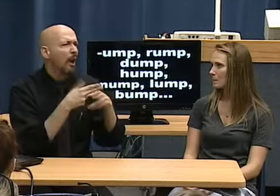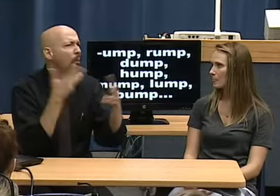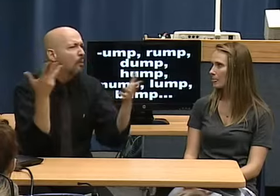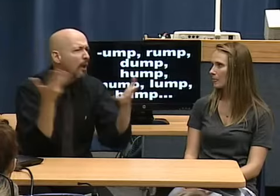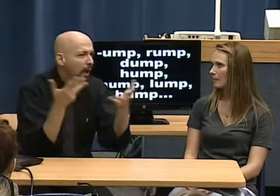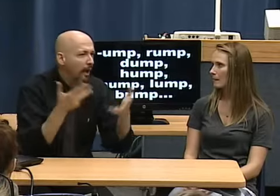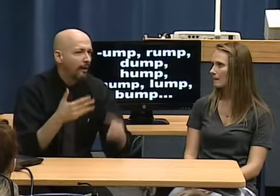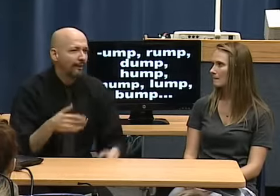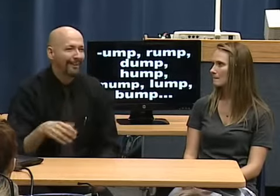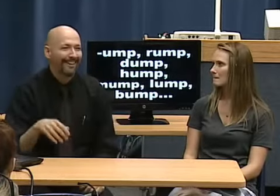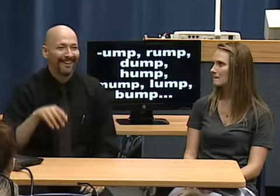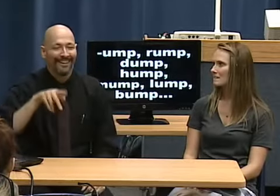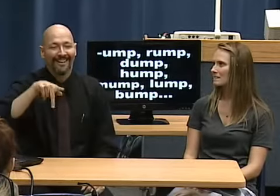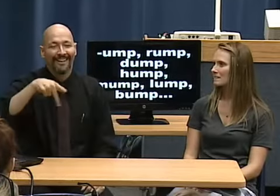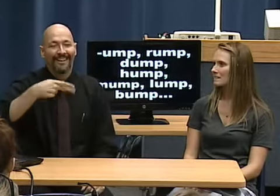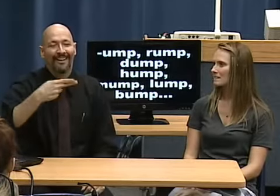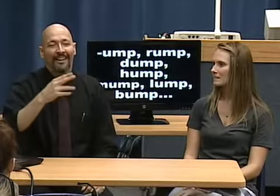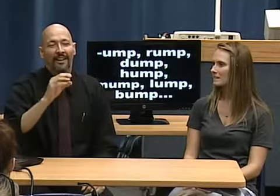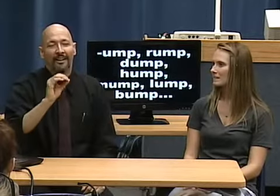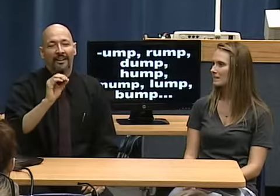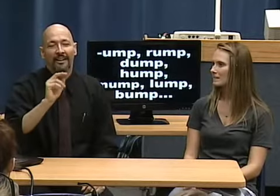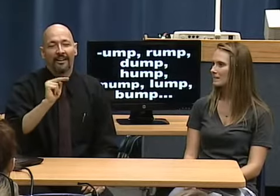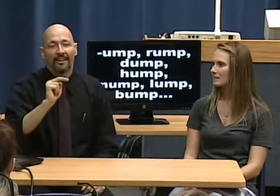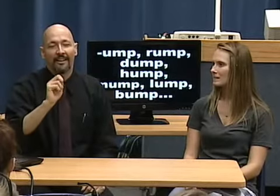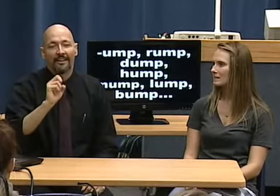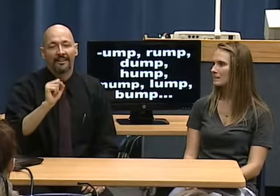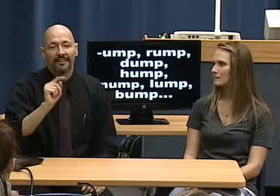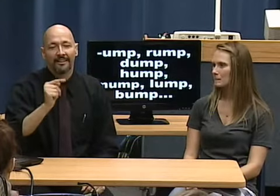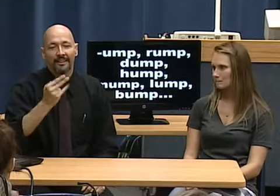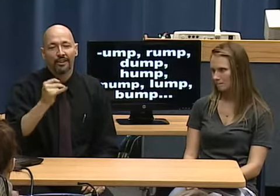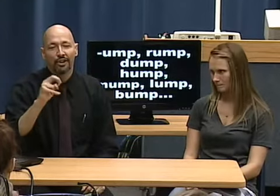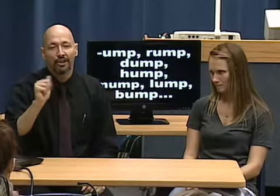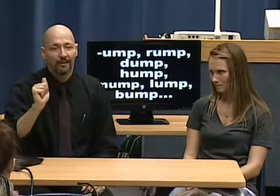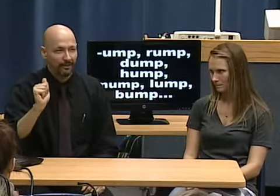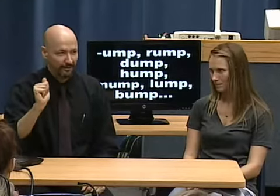What's that called? P-H-O-N-E-S-T-H-E-S-I-A